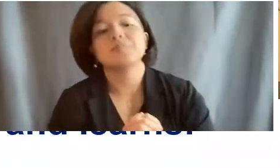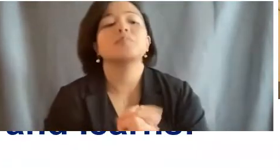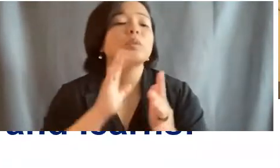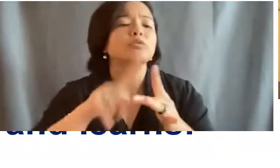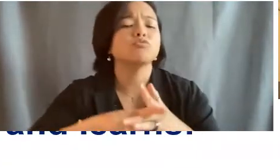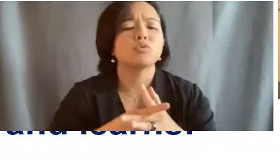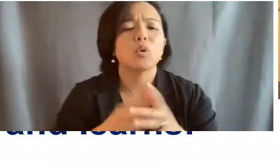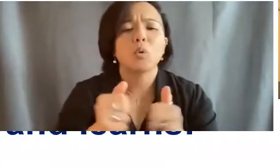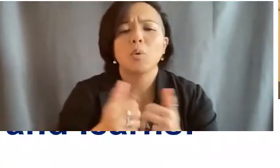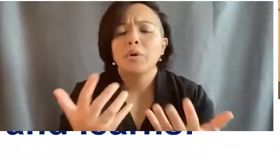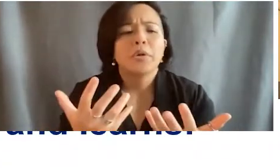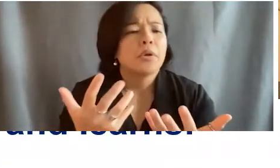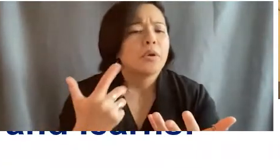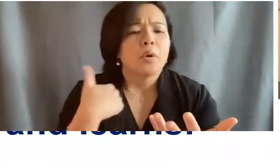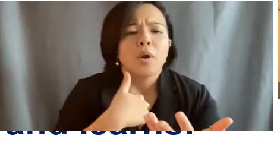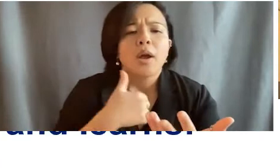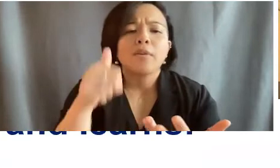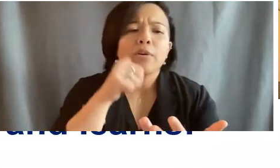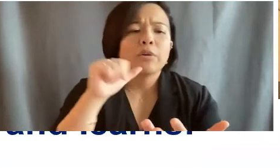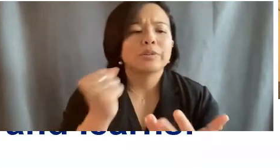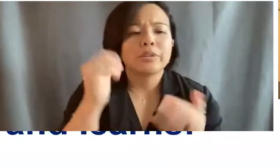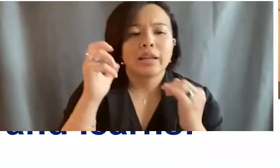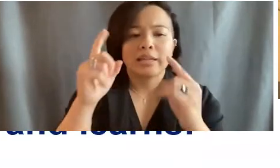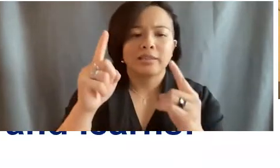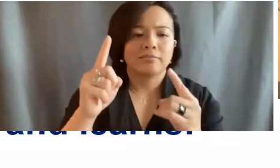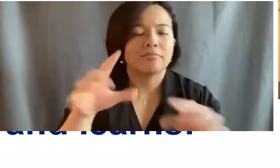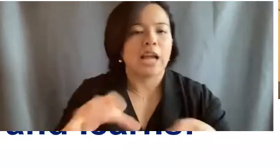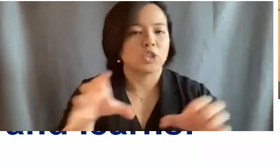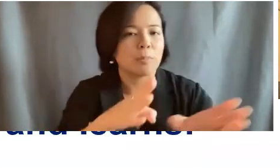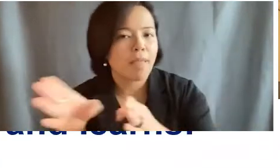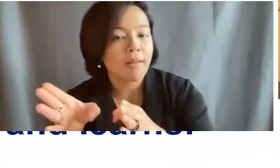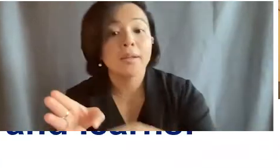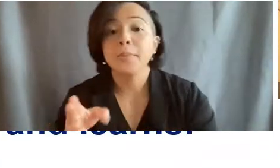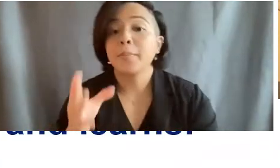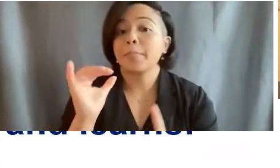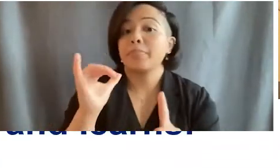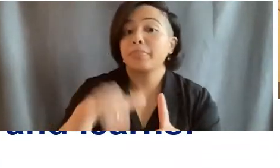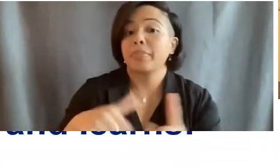girls’ education action plan, which is publicly available. You may have seen it, and